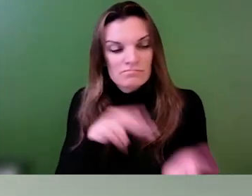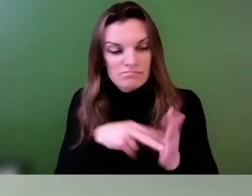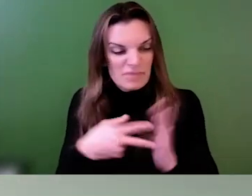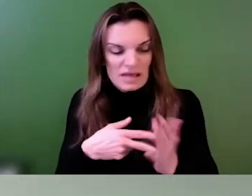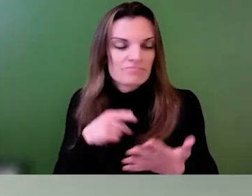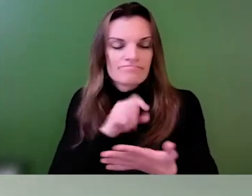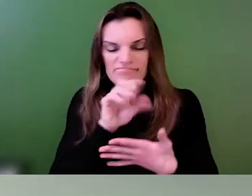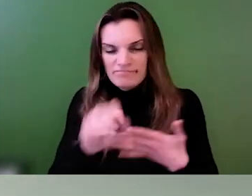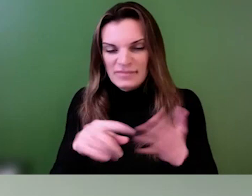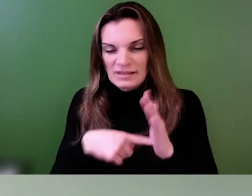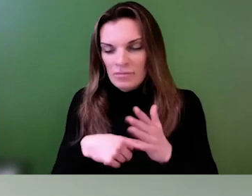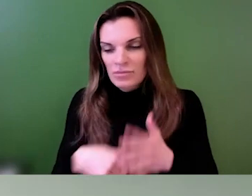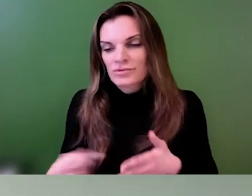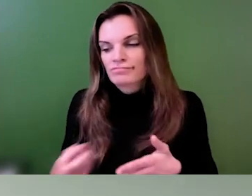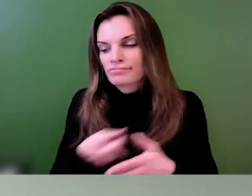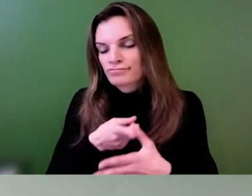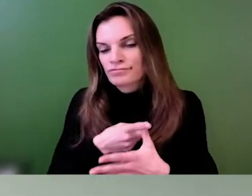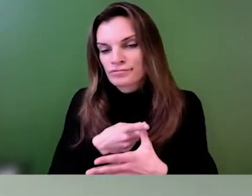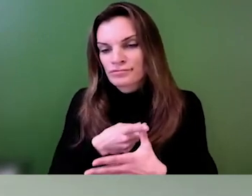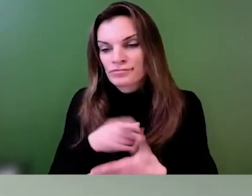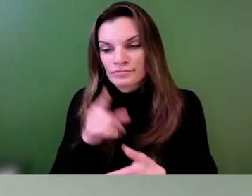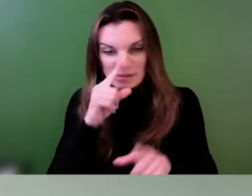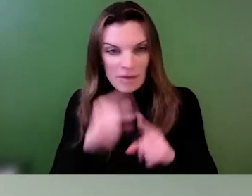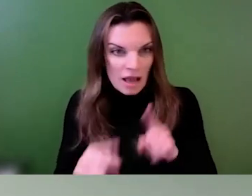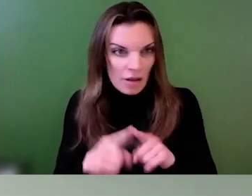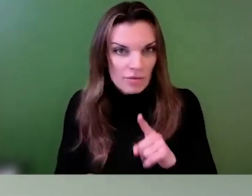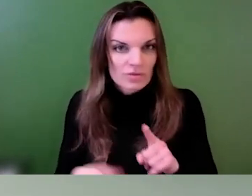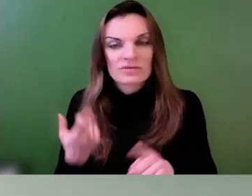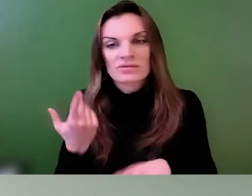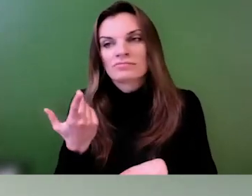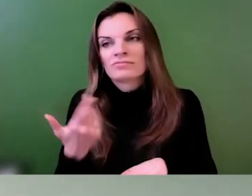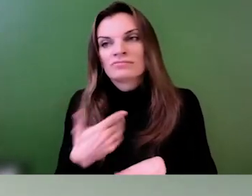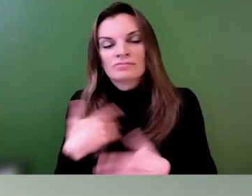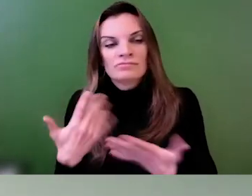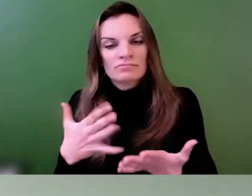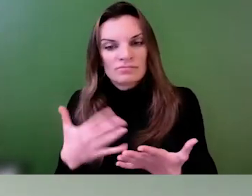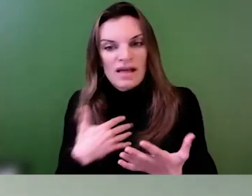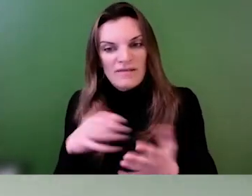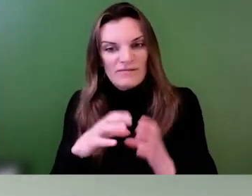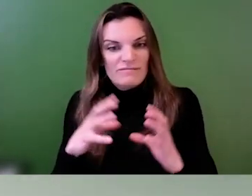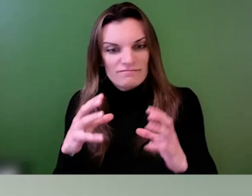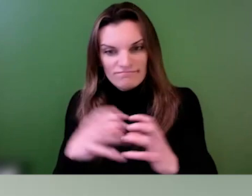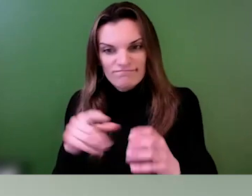foods like tomatoes have high histamine. I can look up other